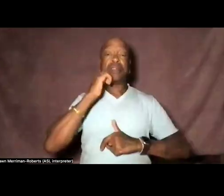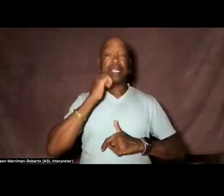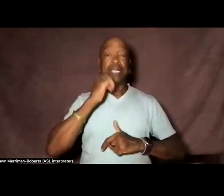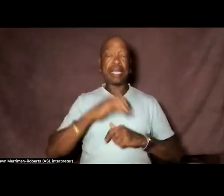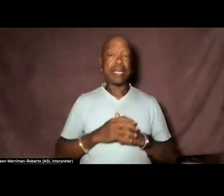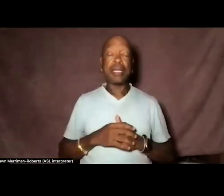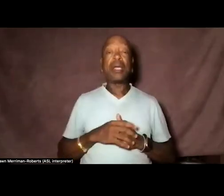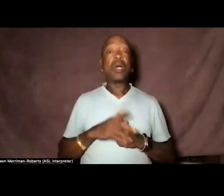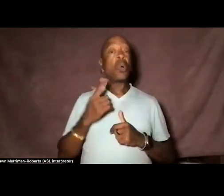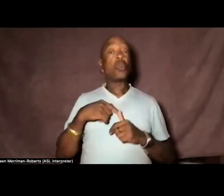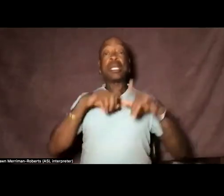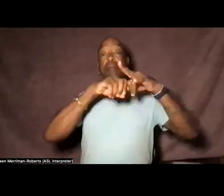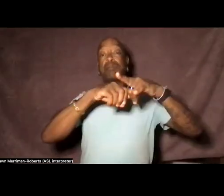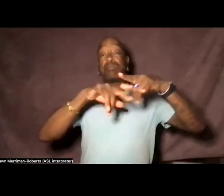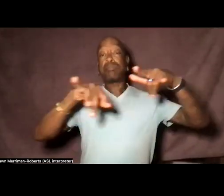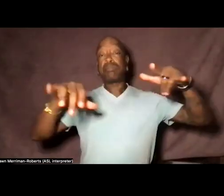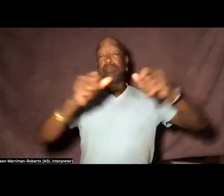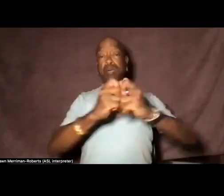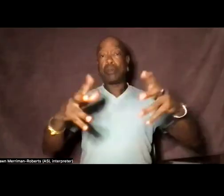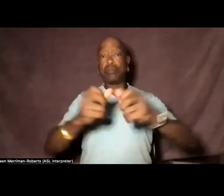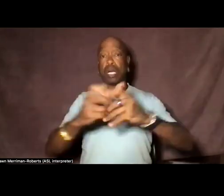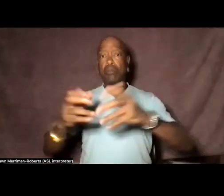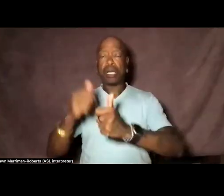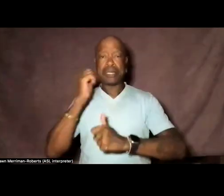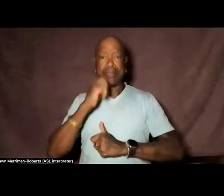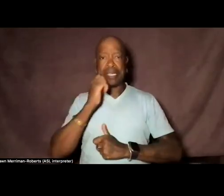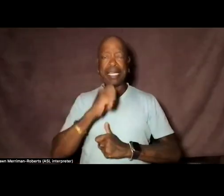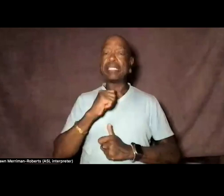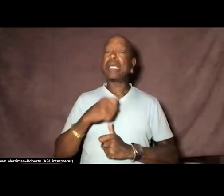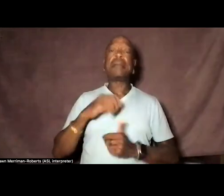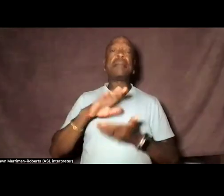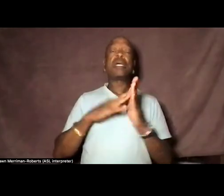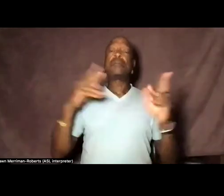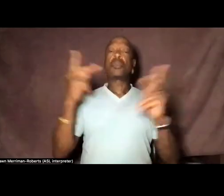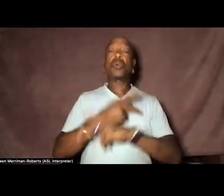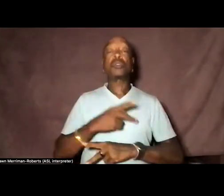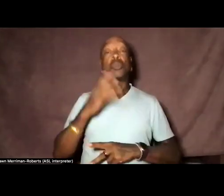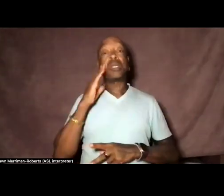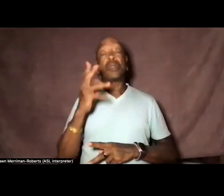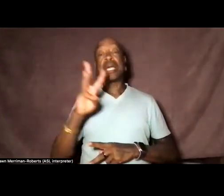are worsening our climate crisis and so we know that wild fires are going to worsen and other